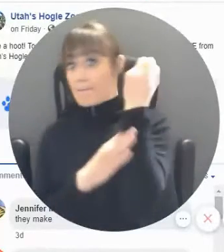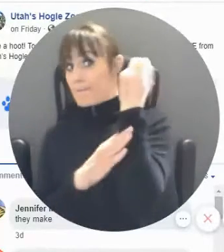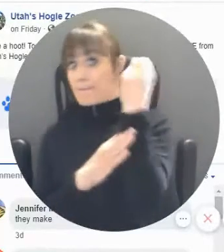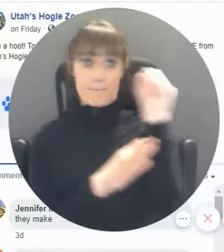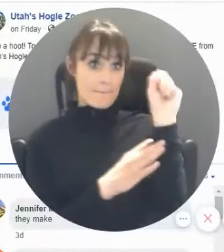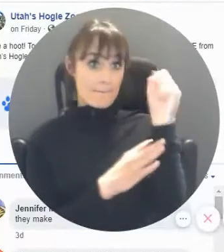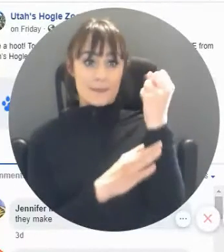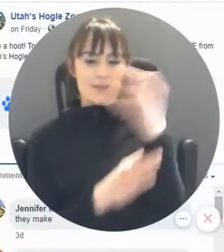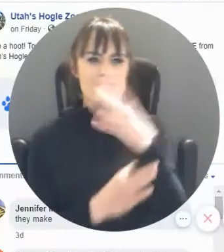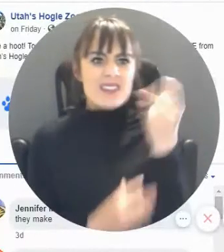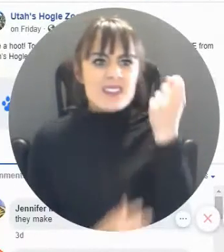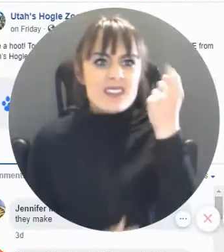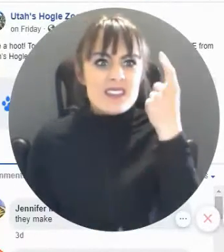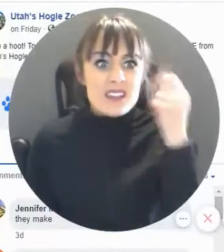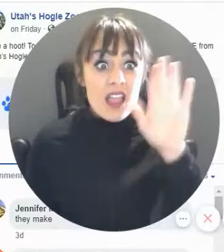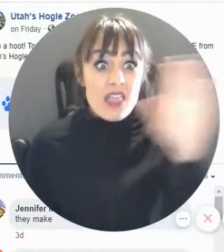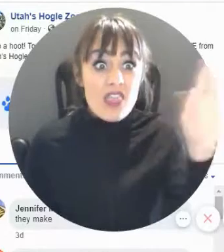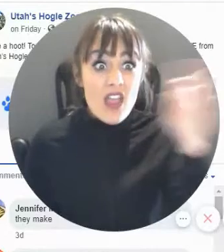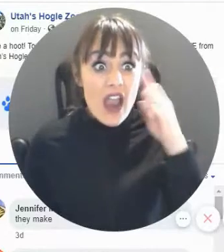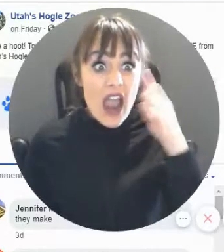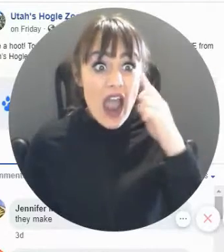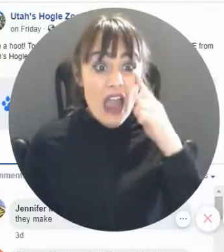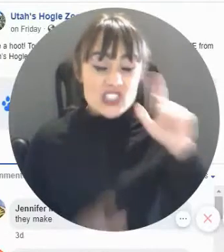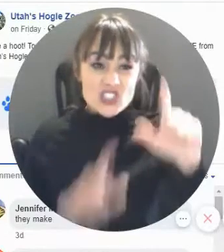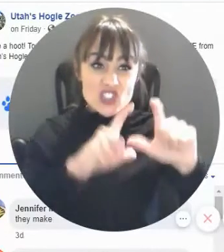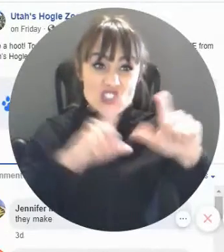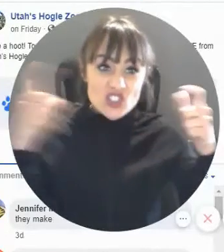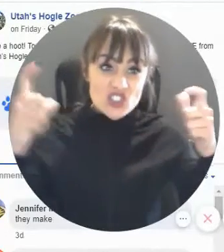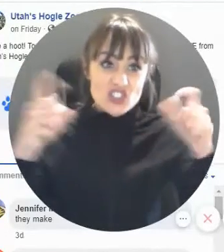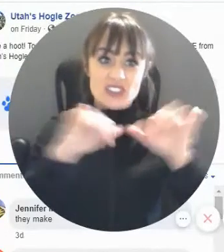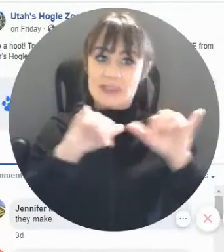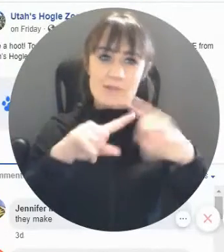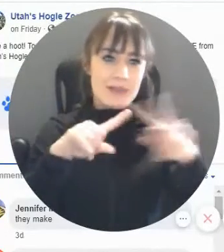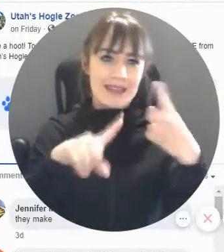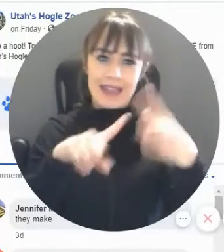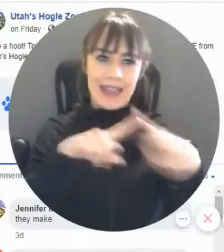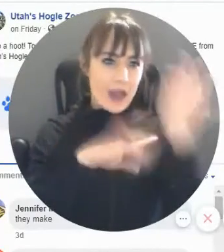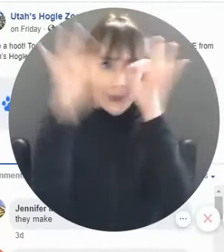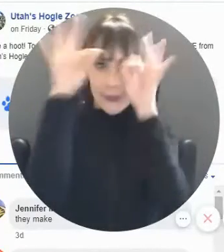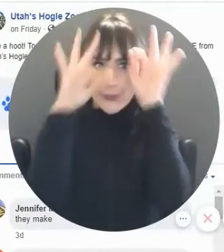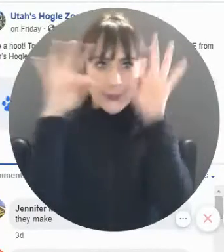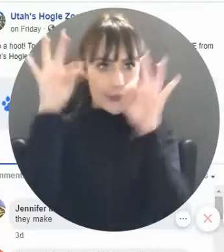So, those eyesballs-if our eyes were the same size in comparison to our head, they'd be the size as softballs.